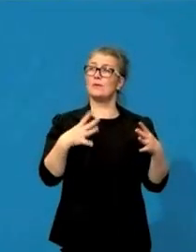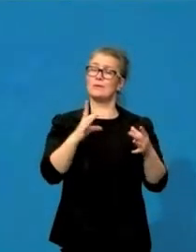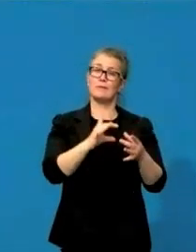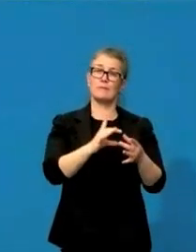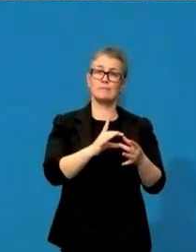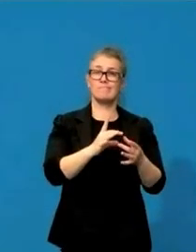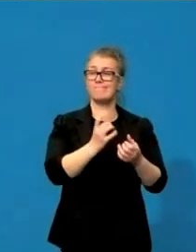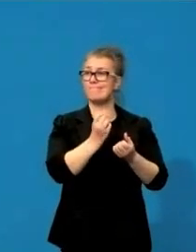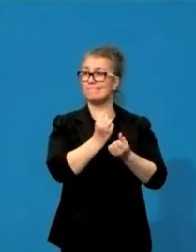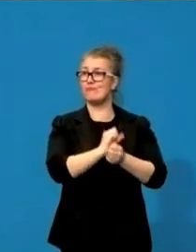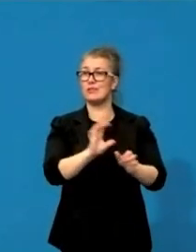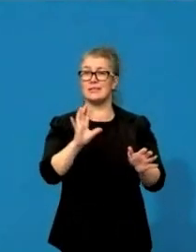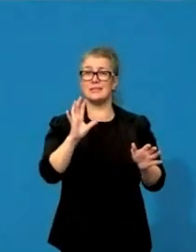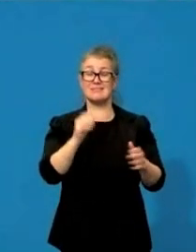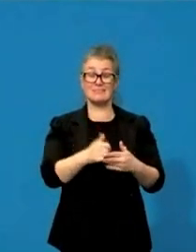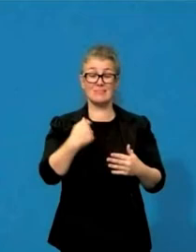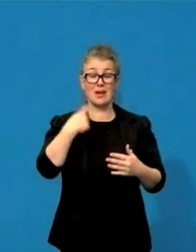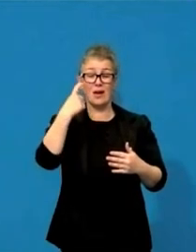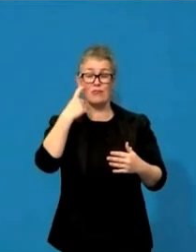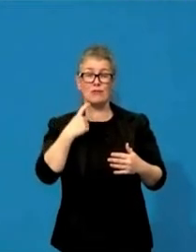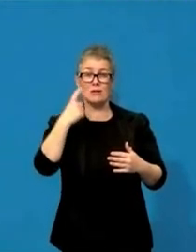Nothing to worry about. I try to get down as much as I can.